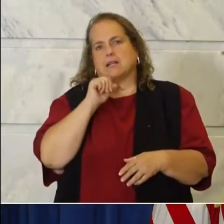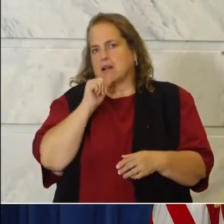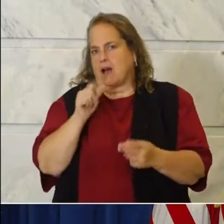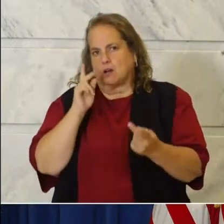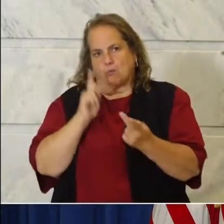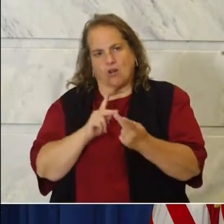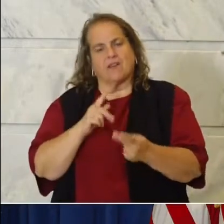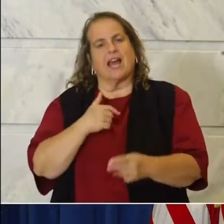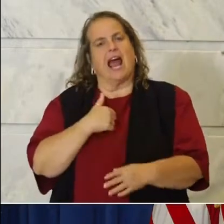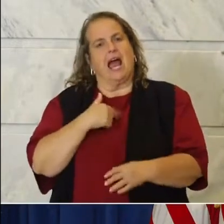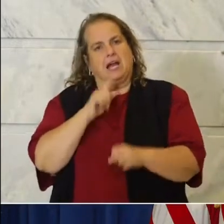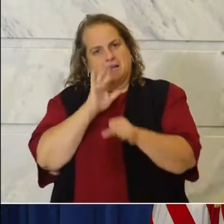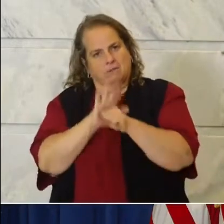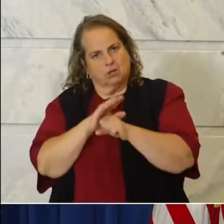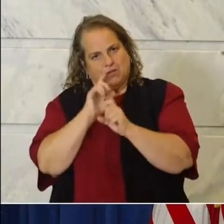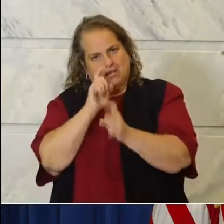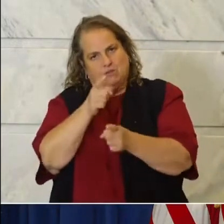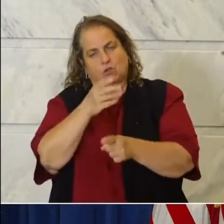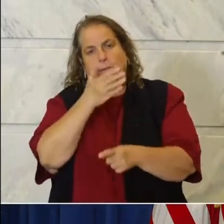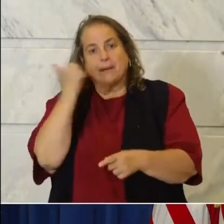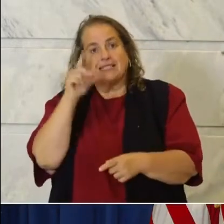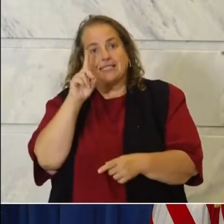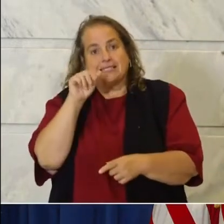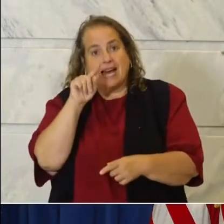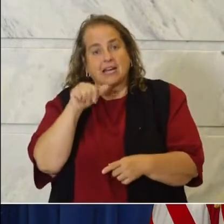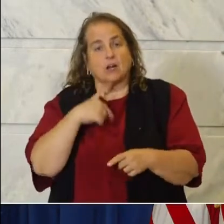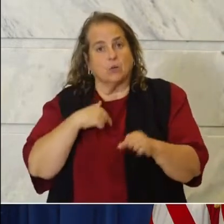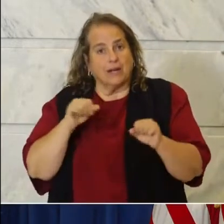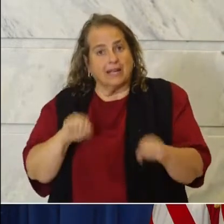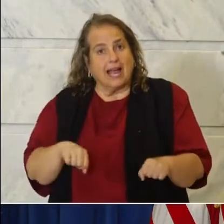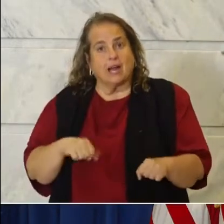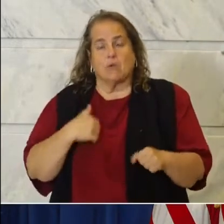to give you the best data we possibly can. We've had a lot of questions